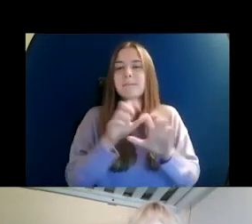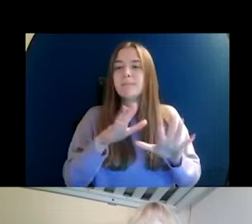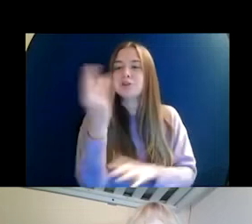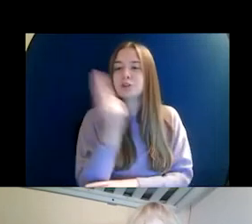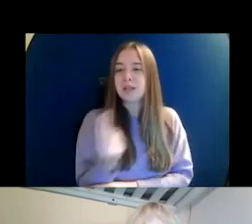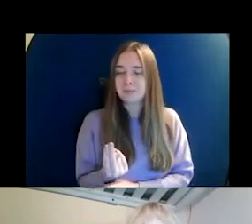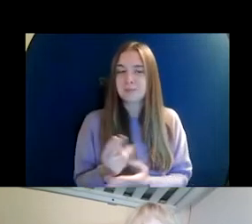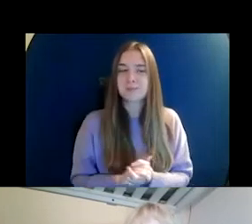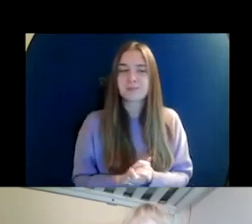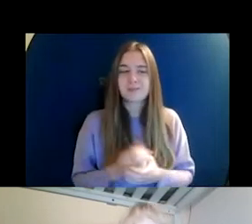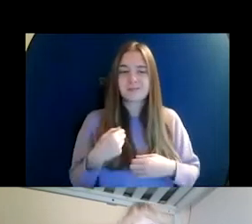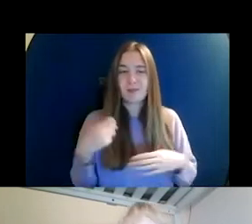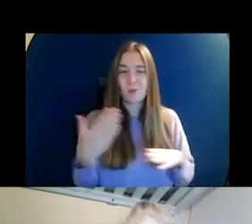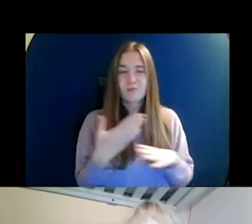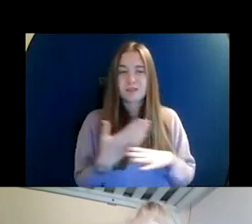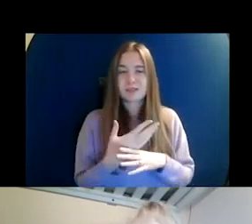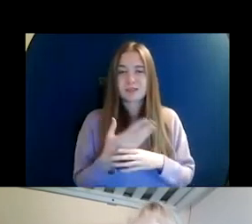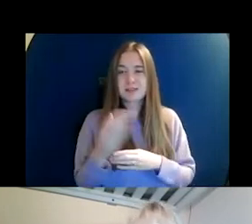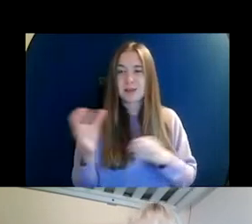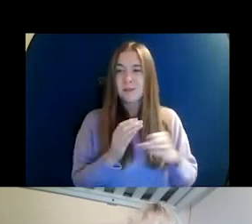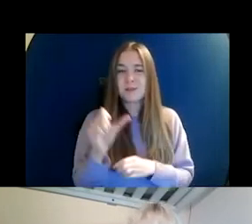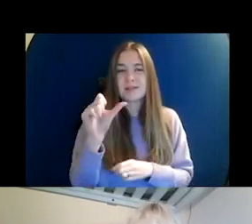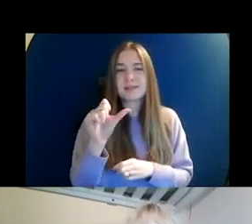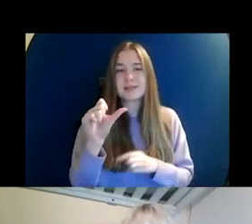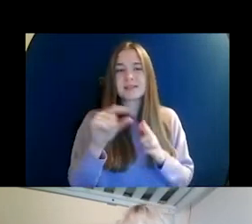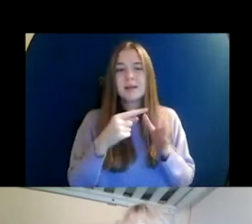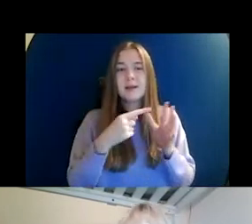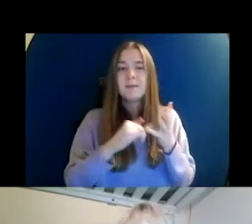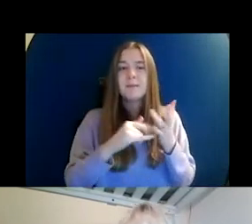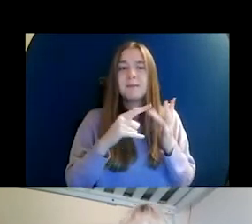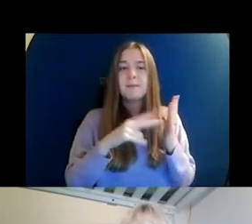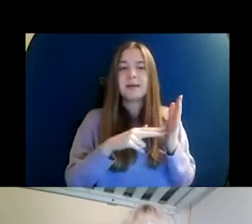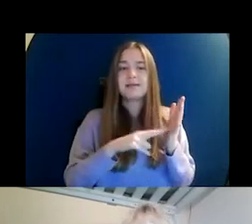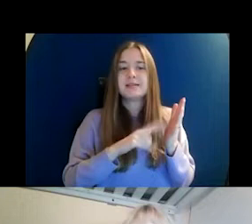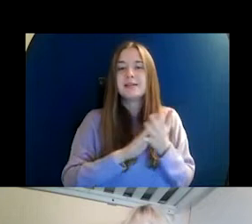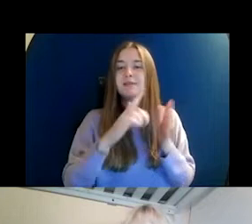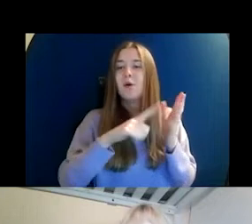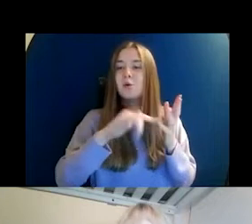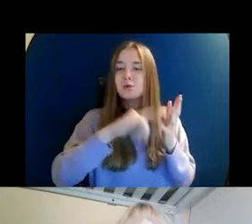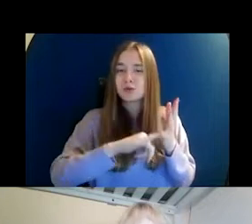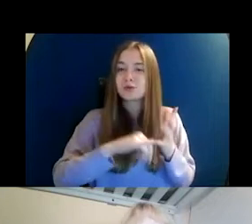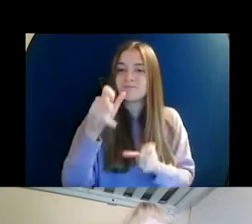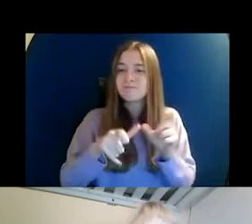So our practice actually employs six passive house designers, which is quite a bit considering there isn't like 50 of us.